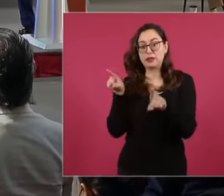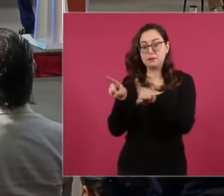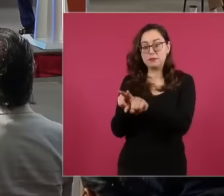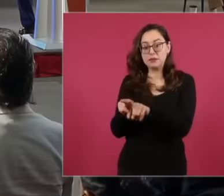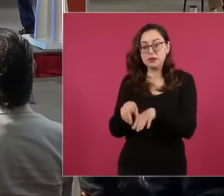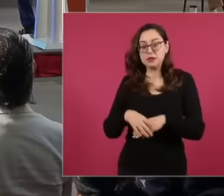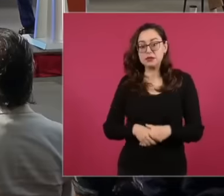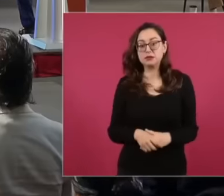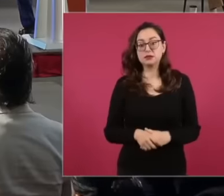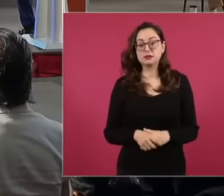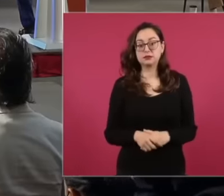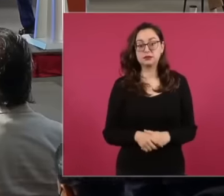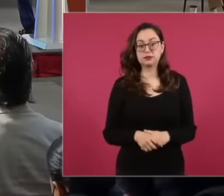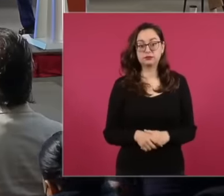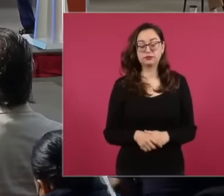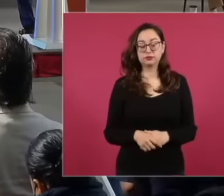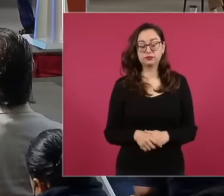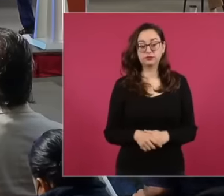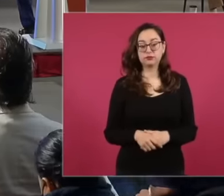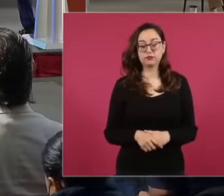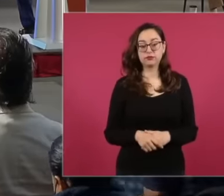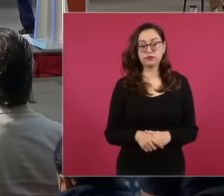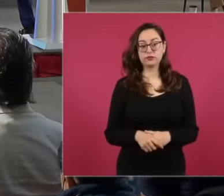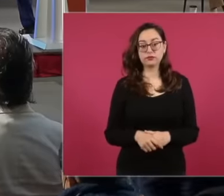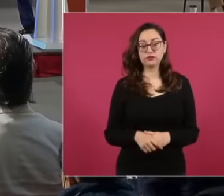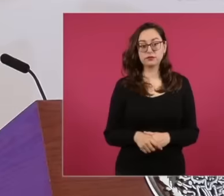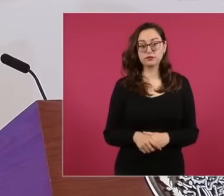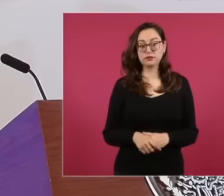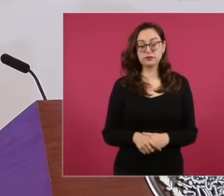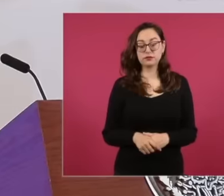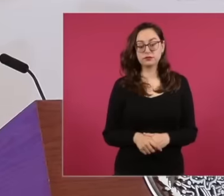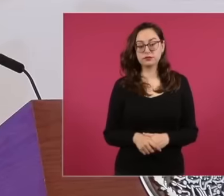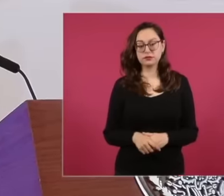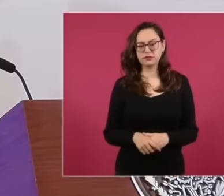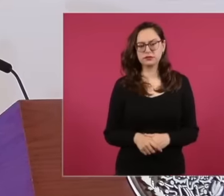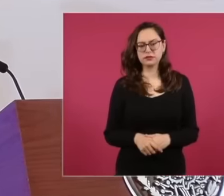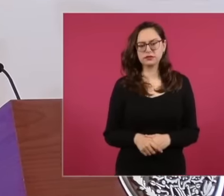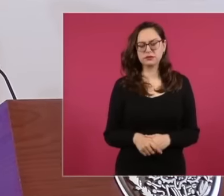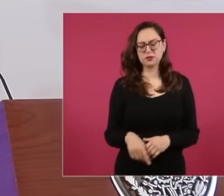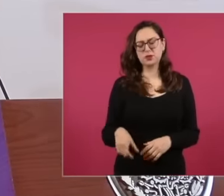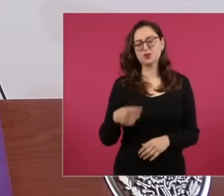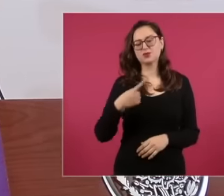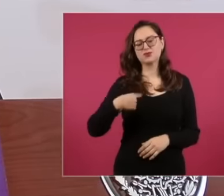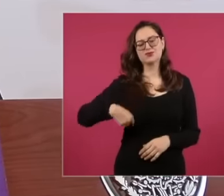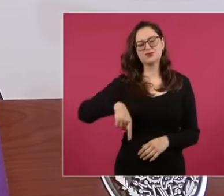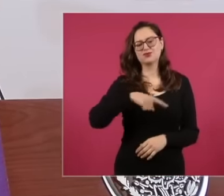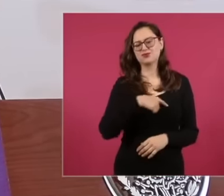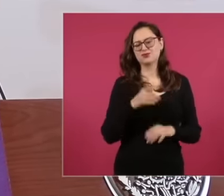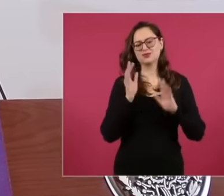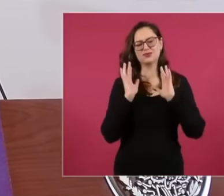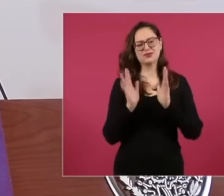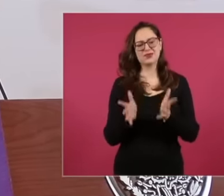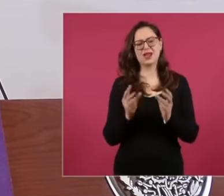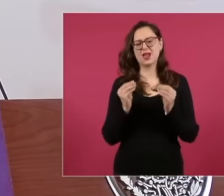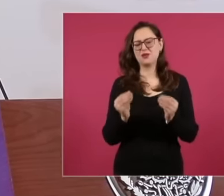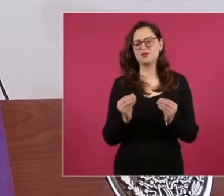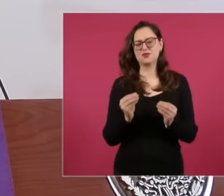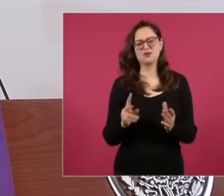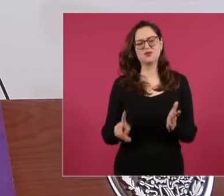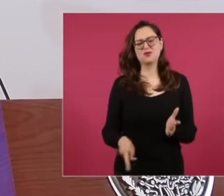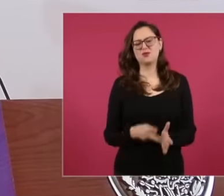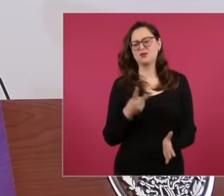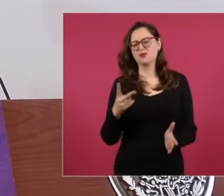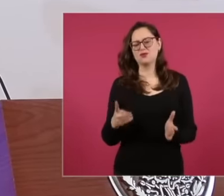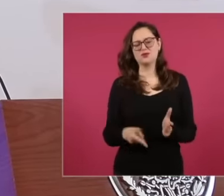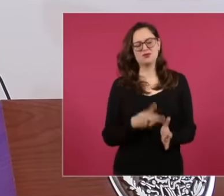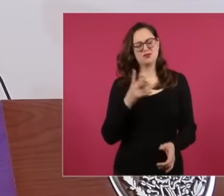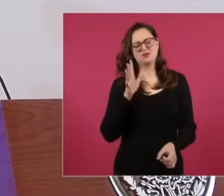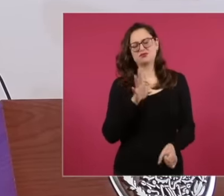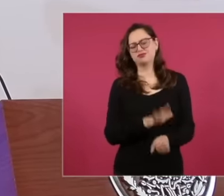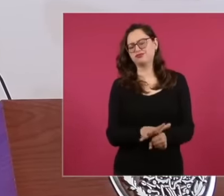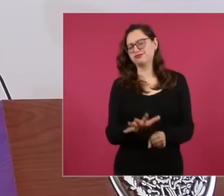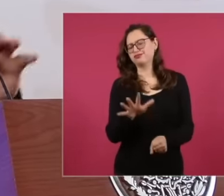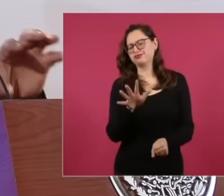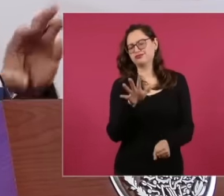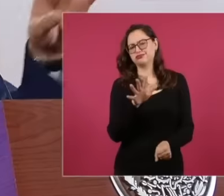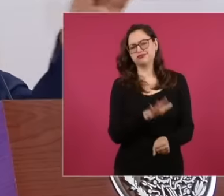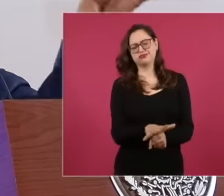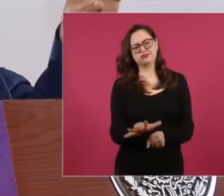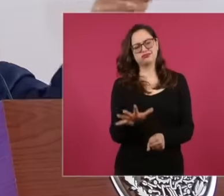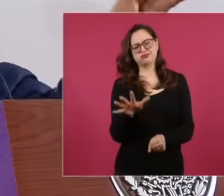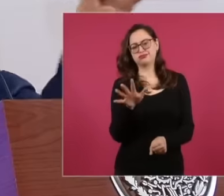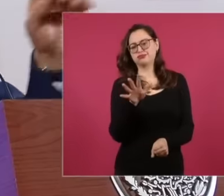enough about this, eh. The truth is that before, the agencies and the government of the United States